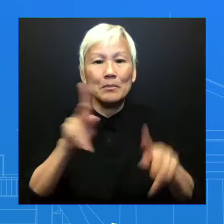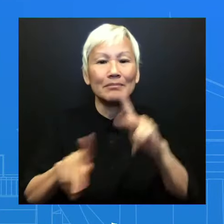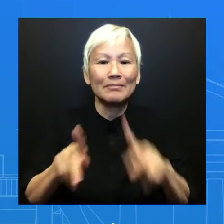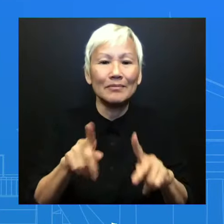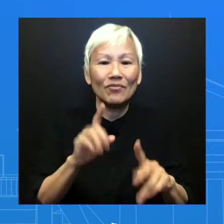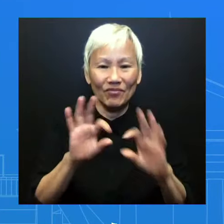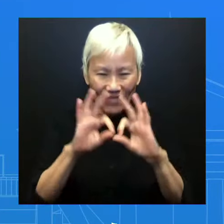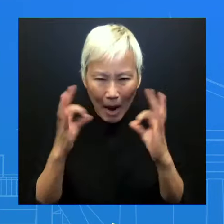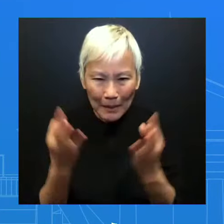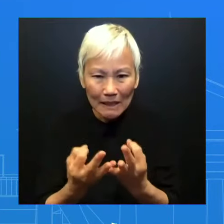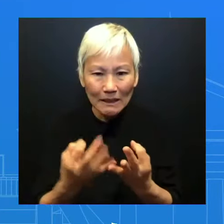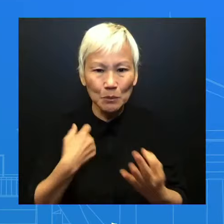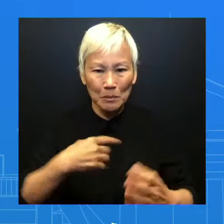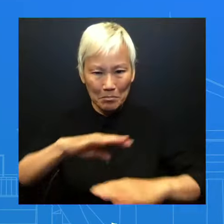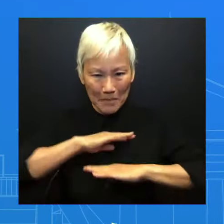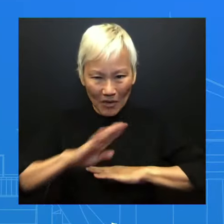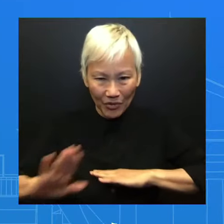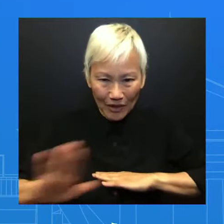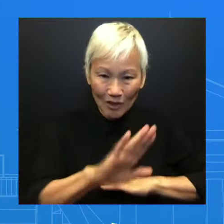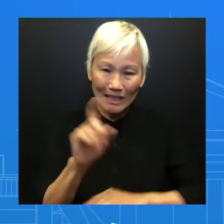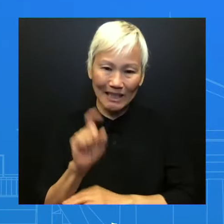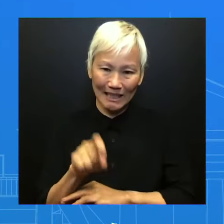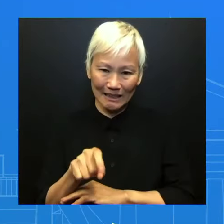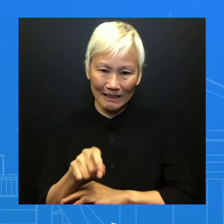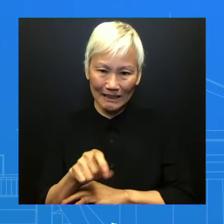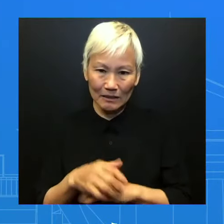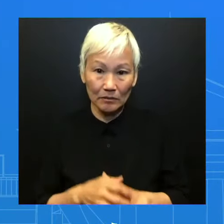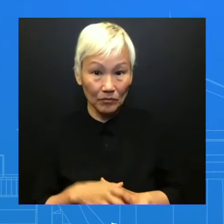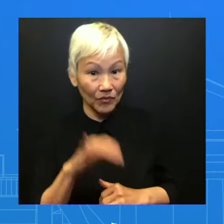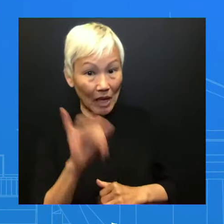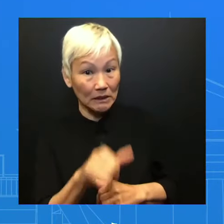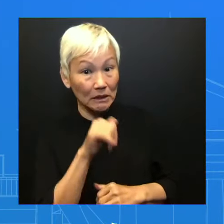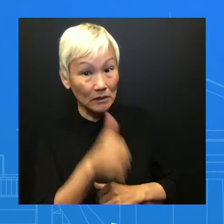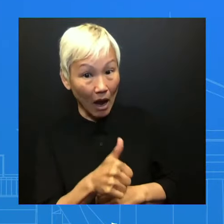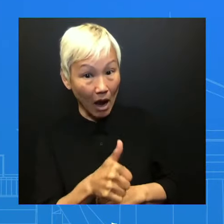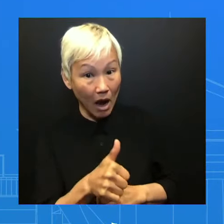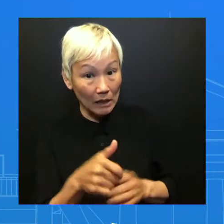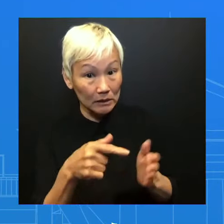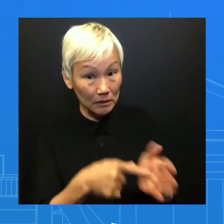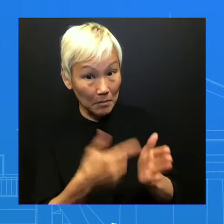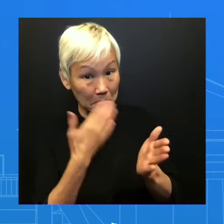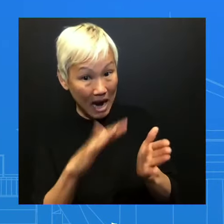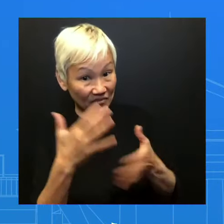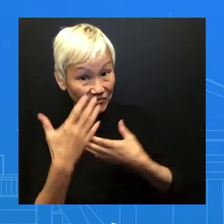The Press: So, that's not an indication of bad faith if the Speaker is either receiving or placing a call to the former President? Ms. Jean-Pierre: Look, I can't --